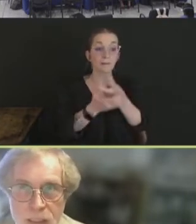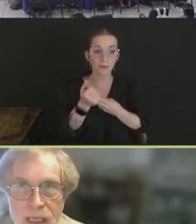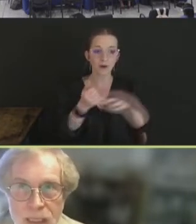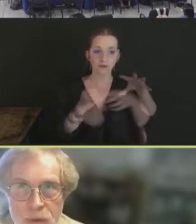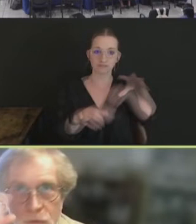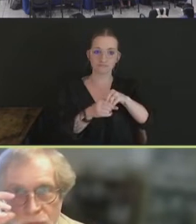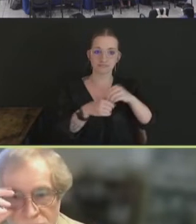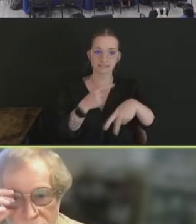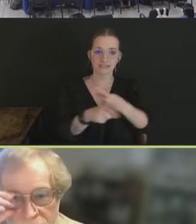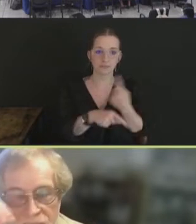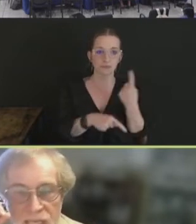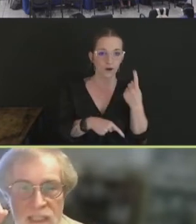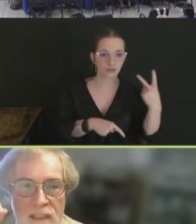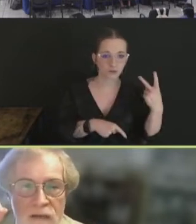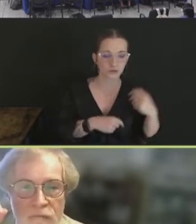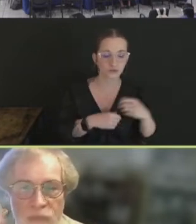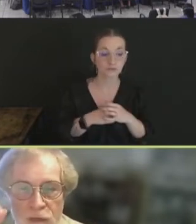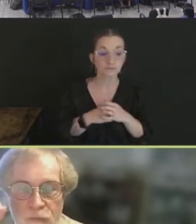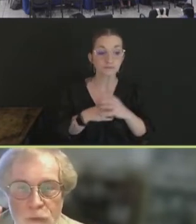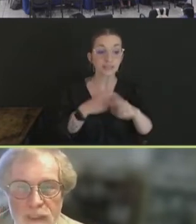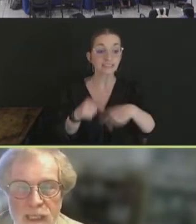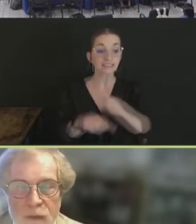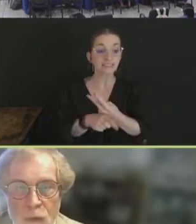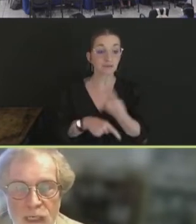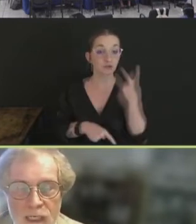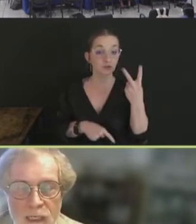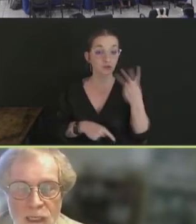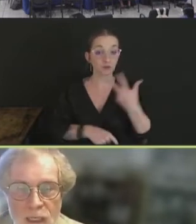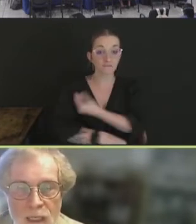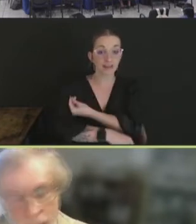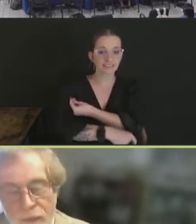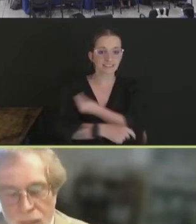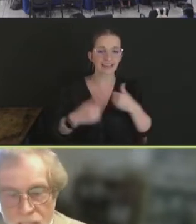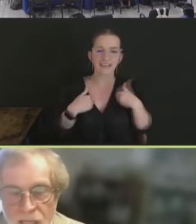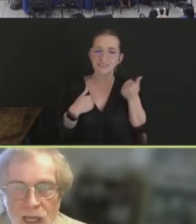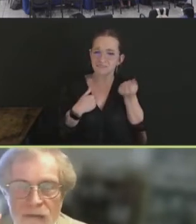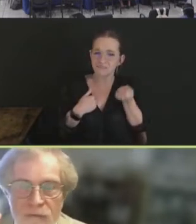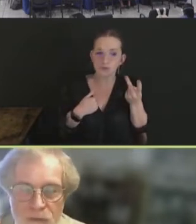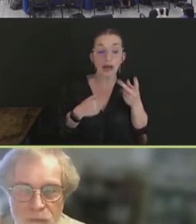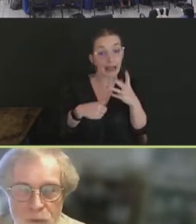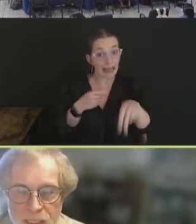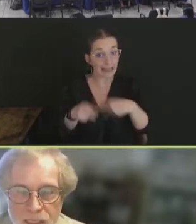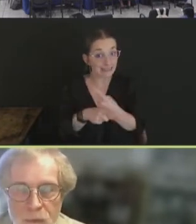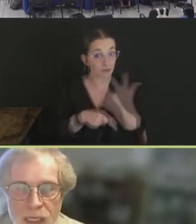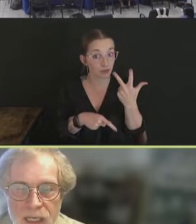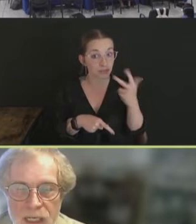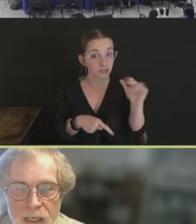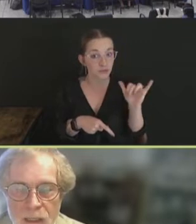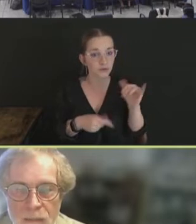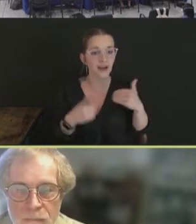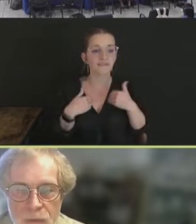The type two vaccine has very few attenuating -- and three -- have very few attenuating